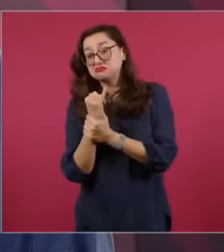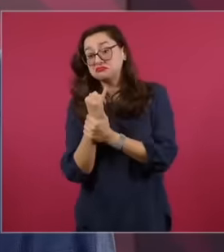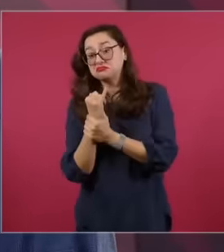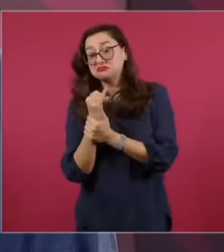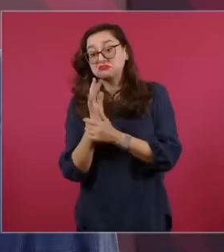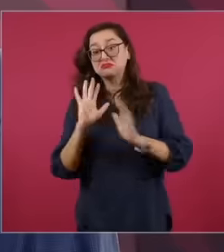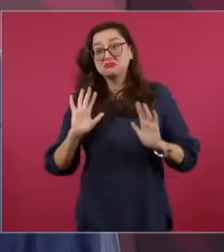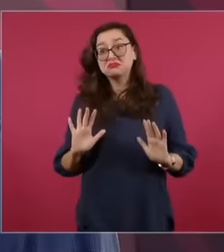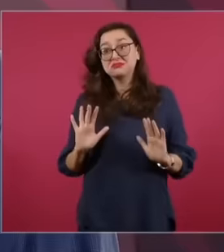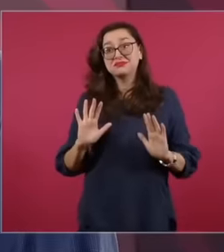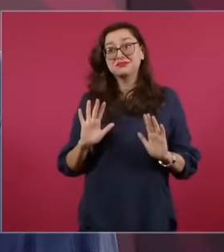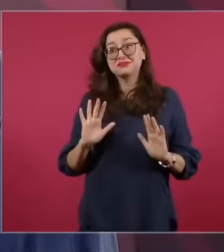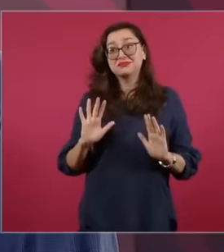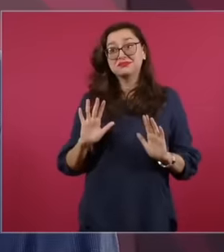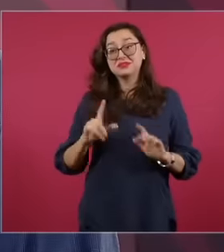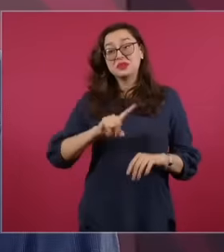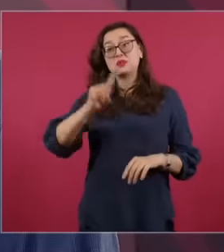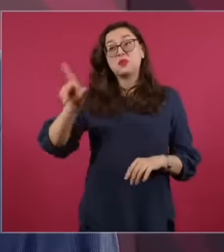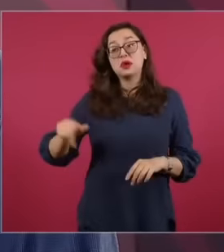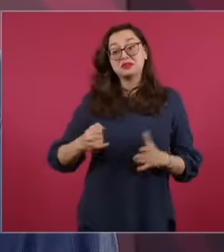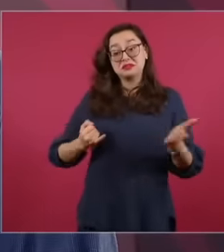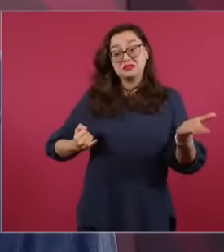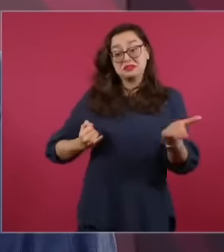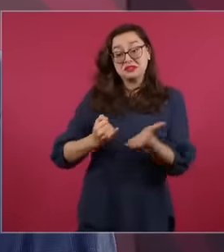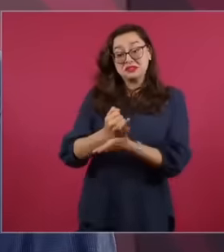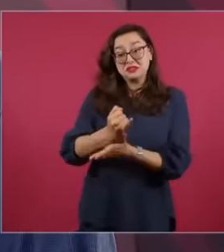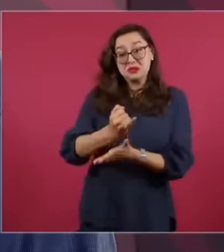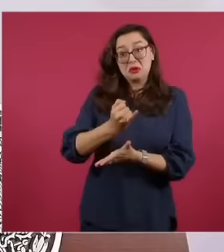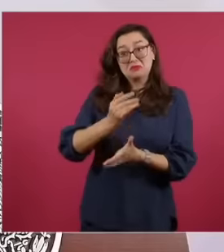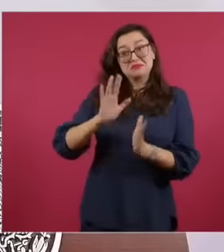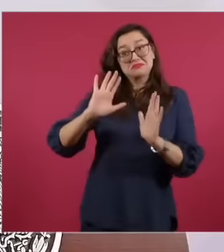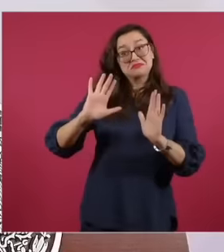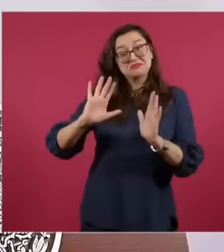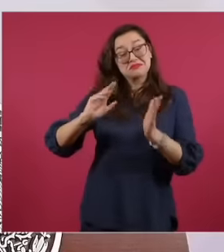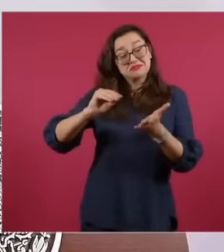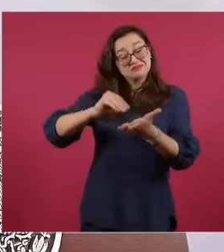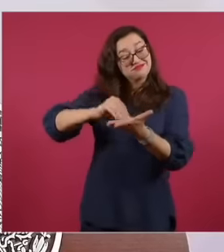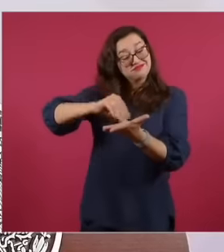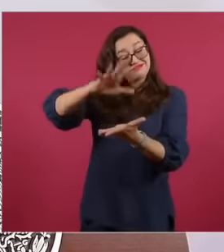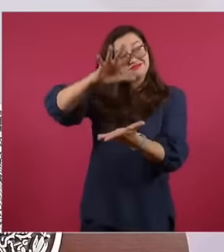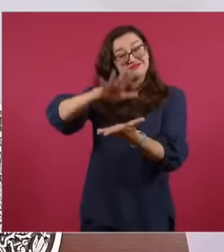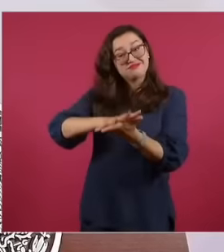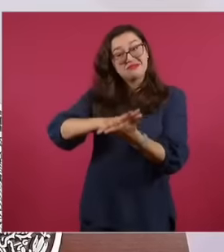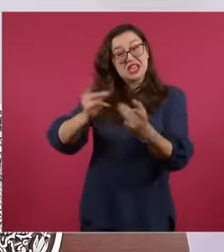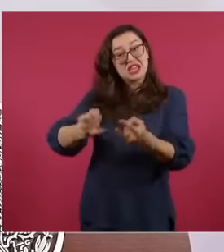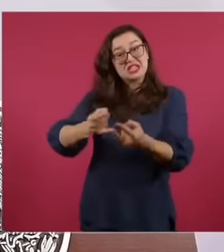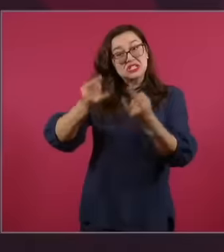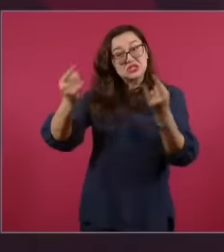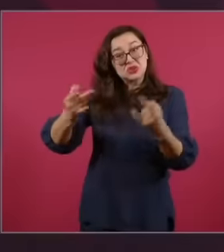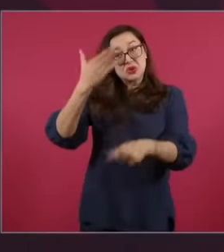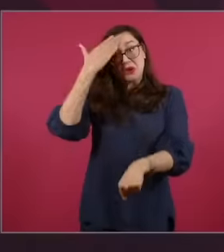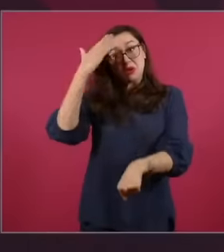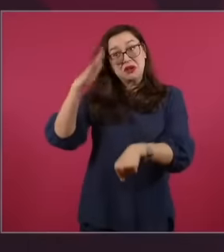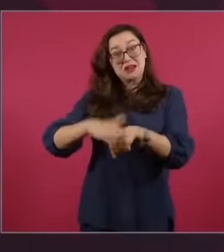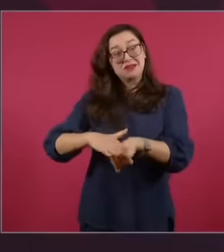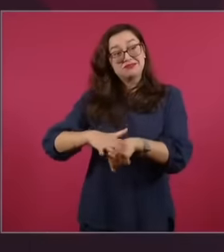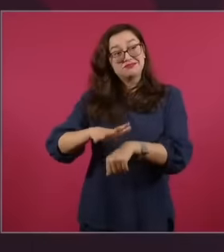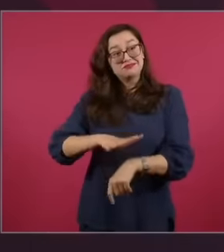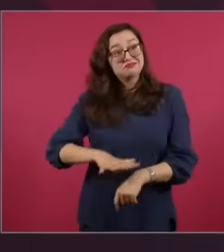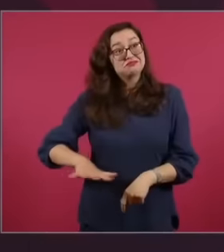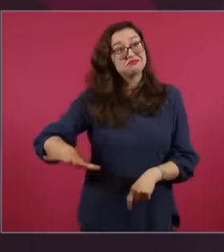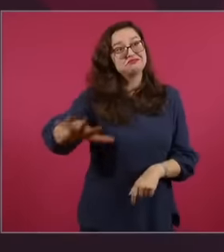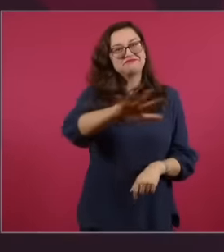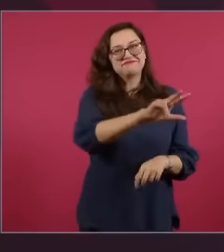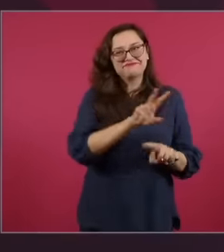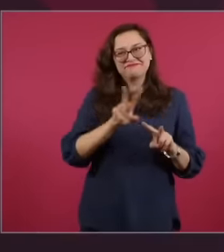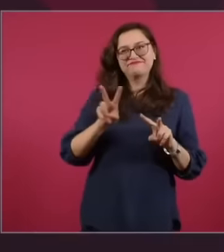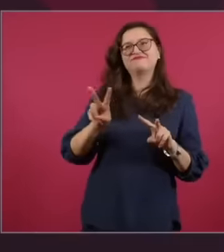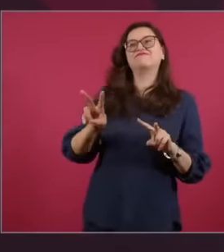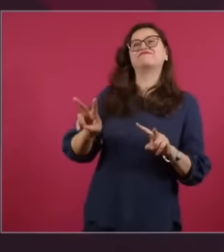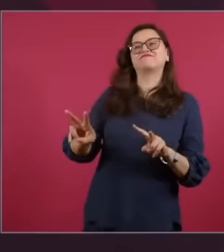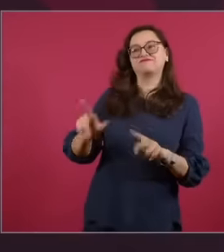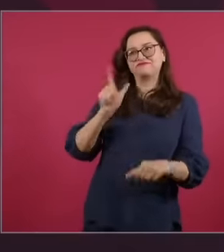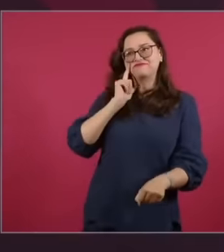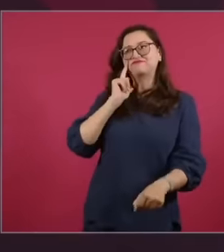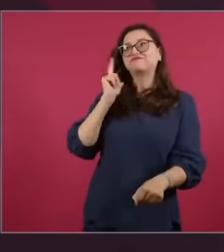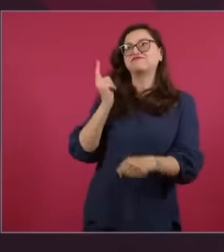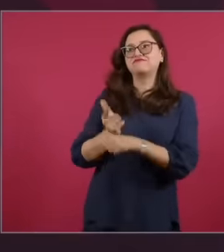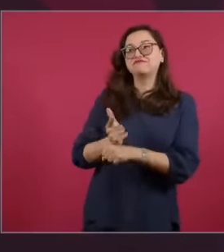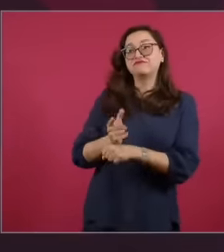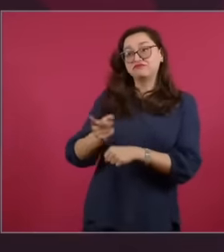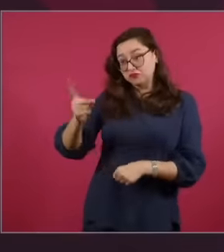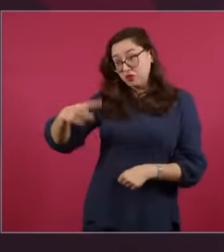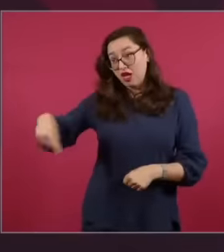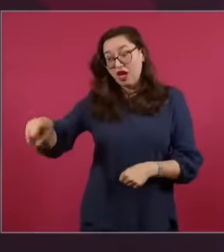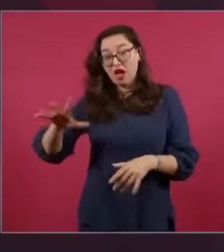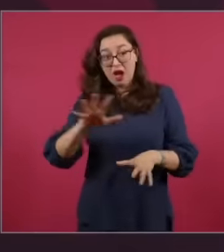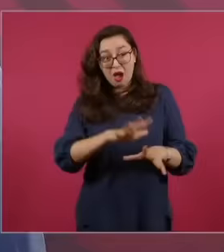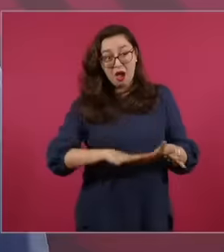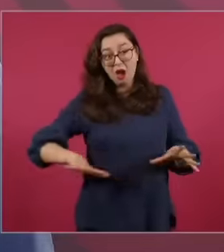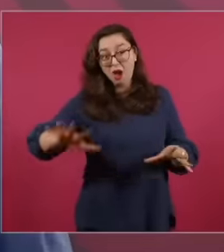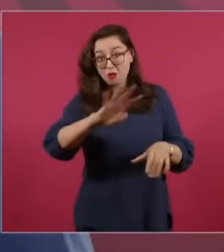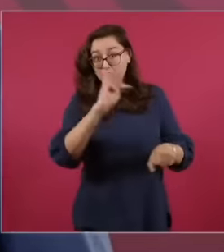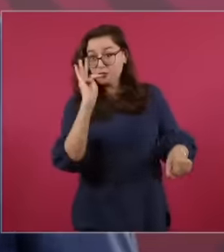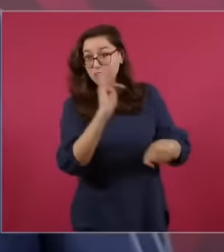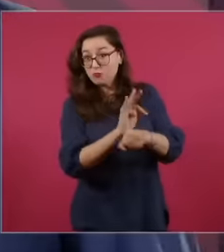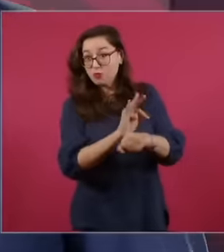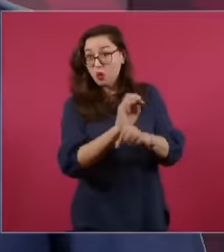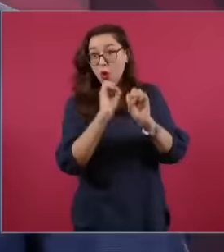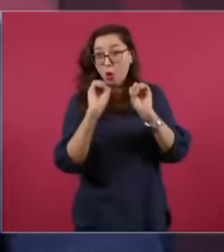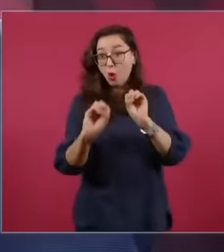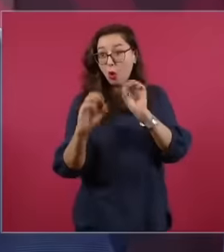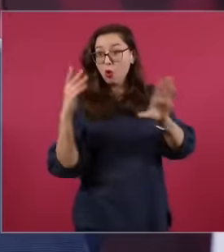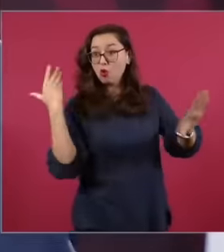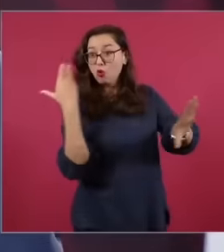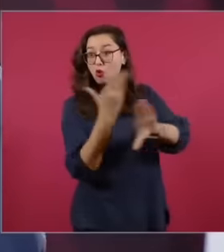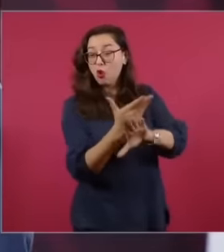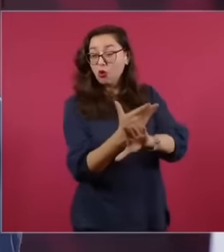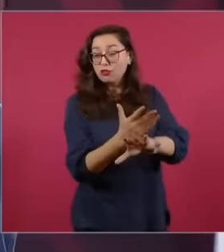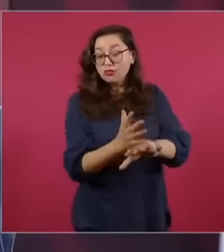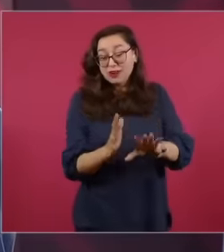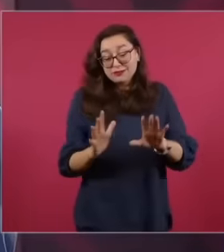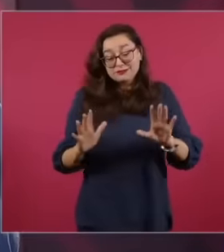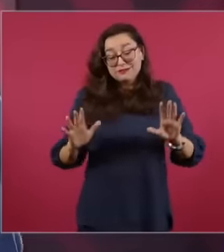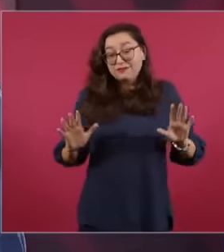history to decide which side they're on. And as Juan Álvarez said, this width is